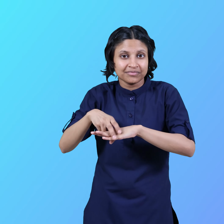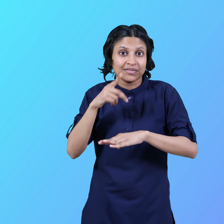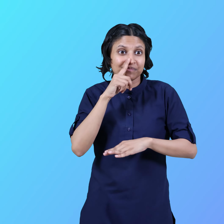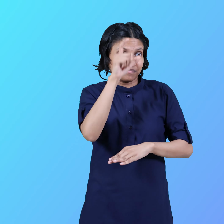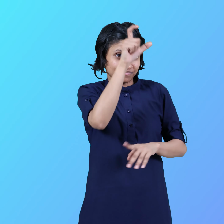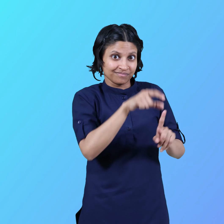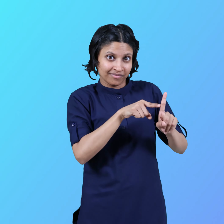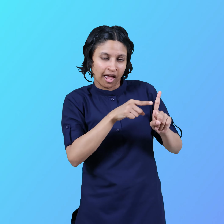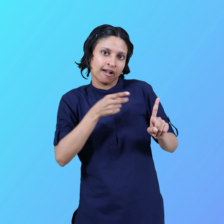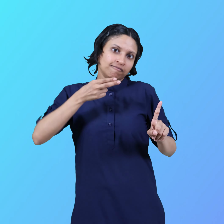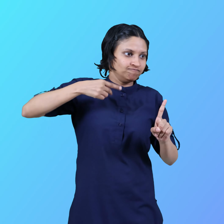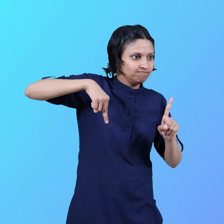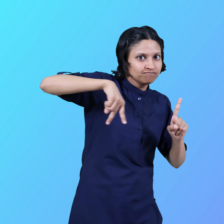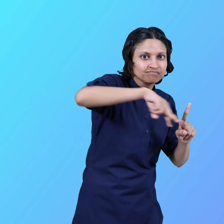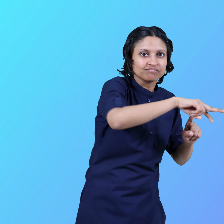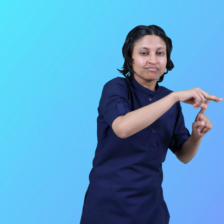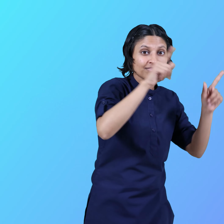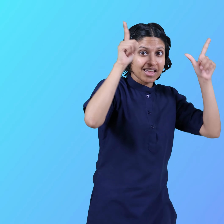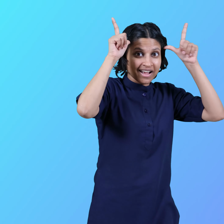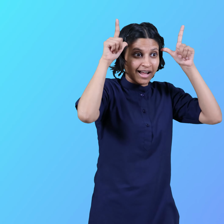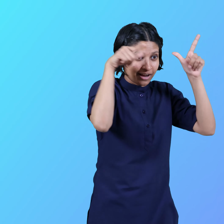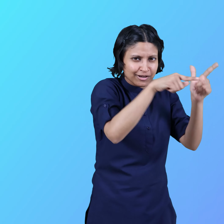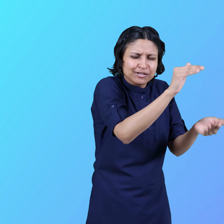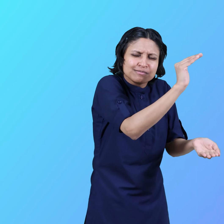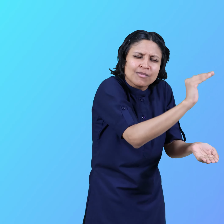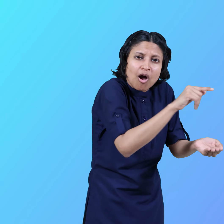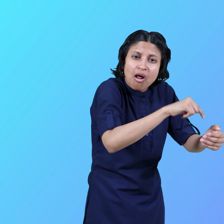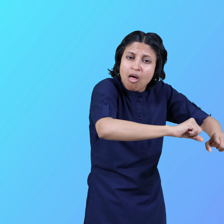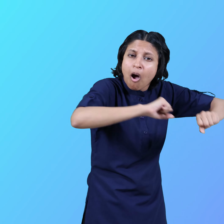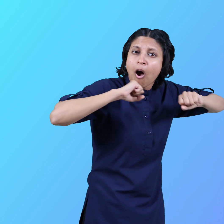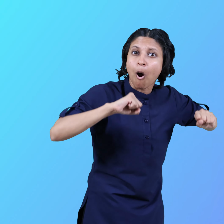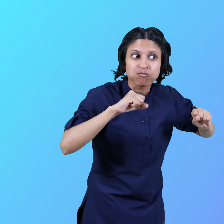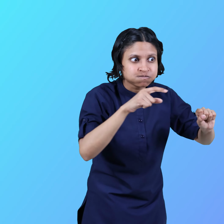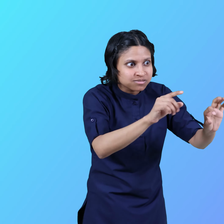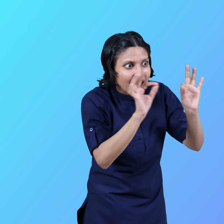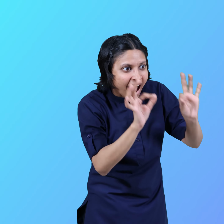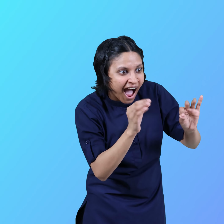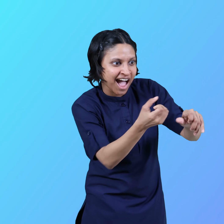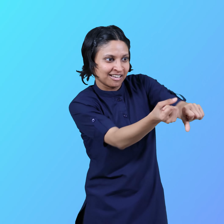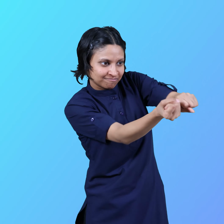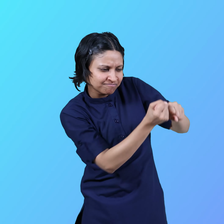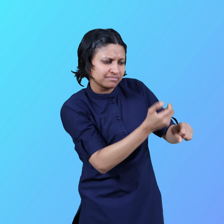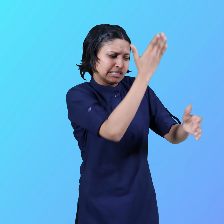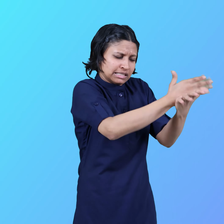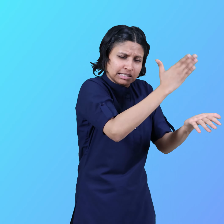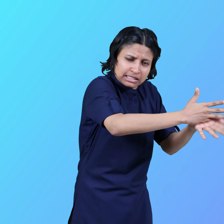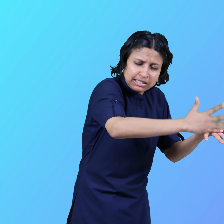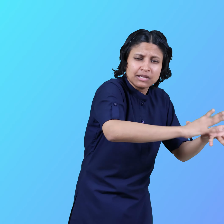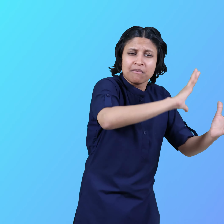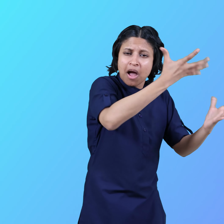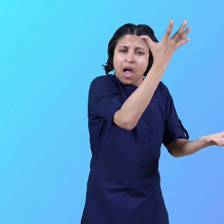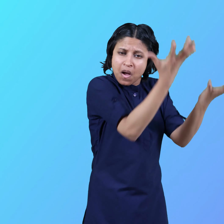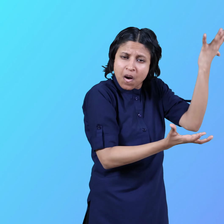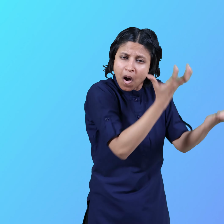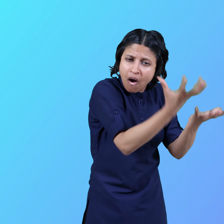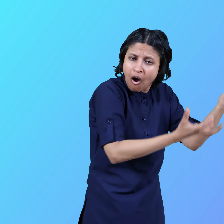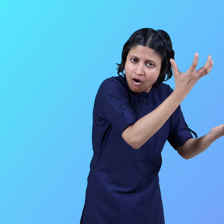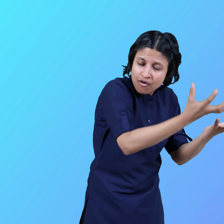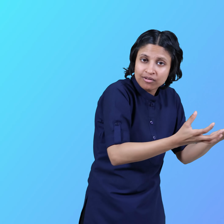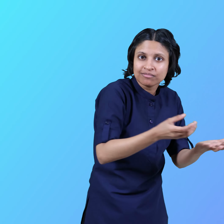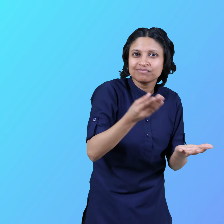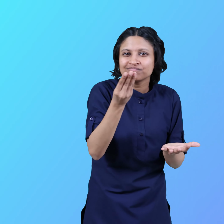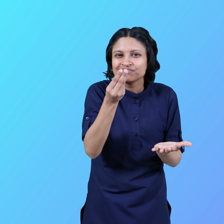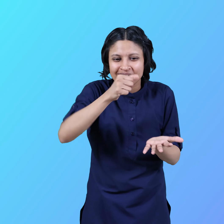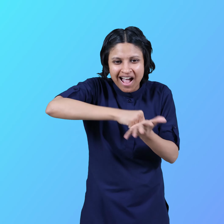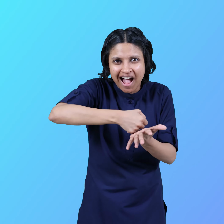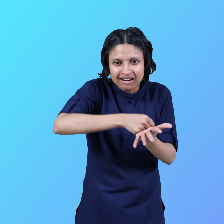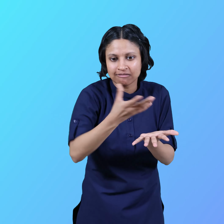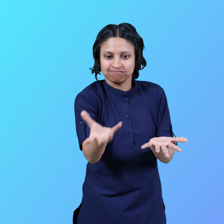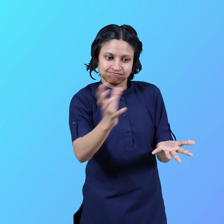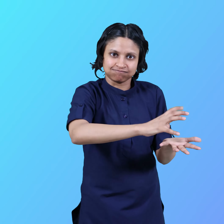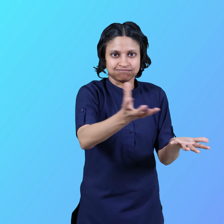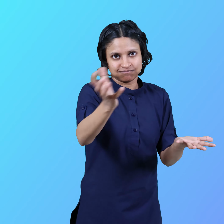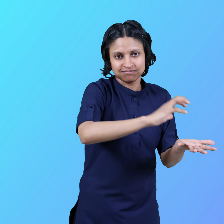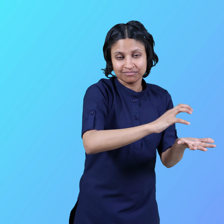The woman had a calf that she had been fattening, so she quickly killed it. She took some flour and pressed it with her hands.